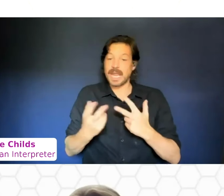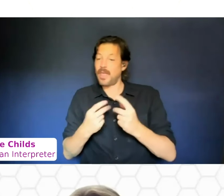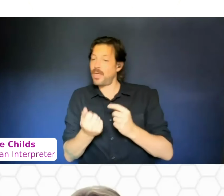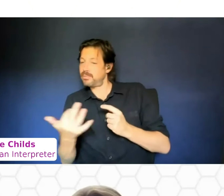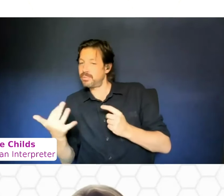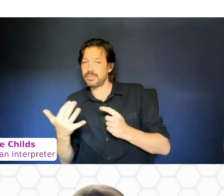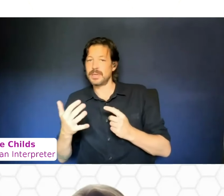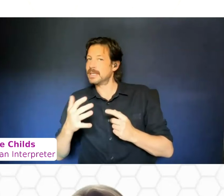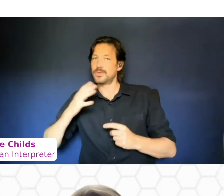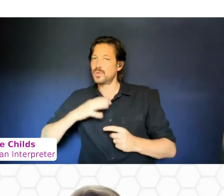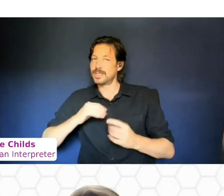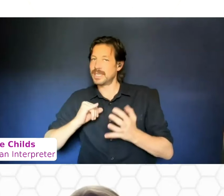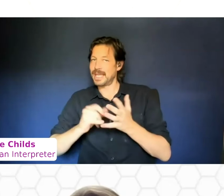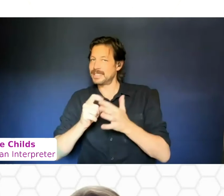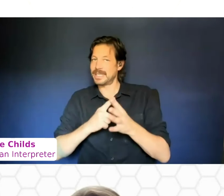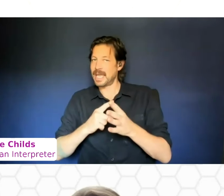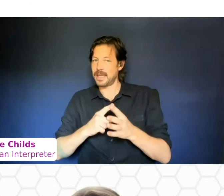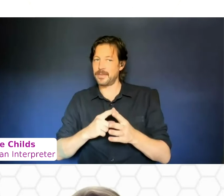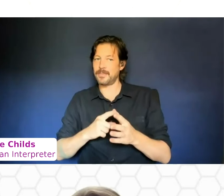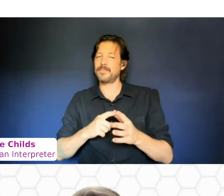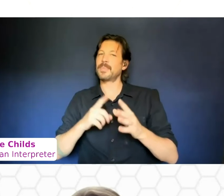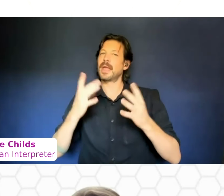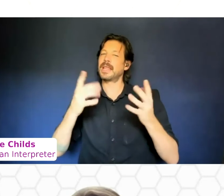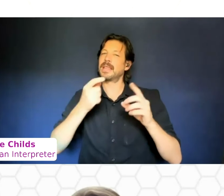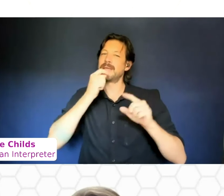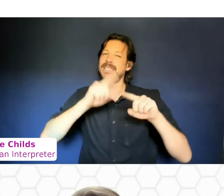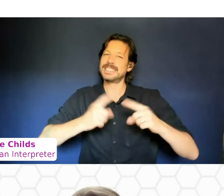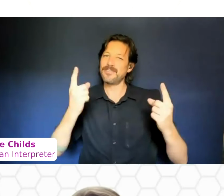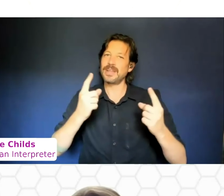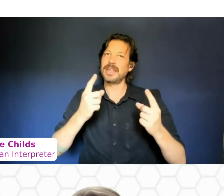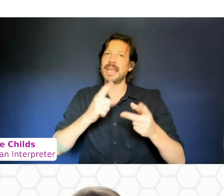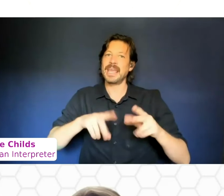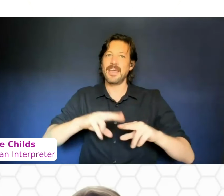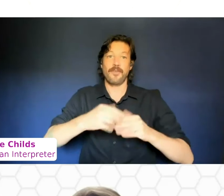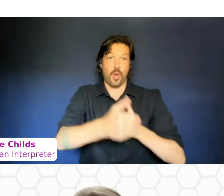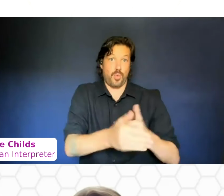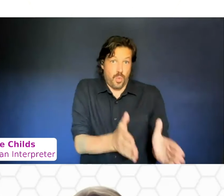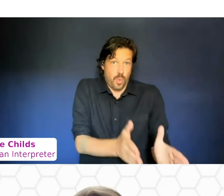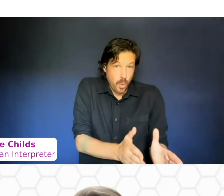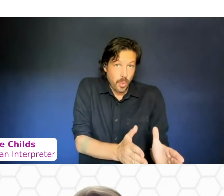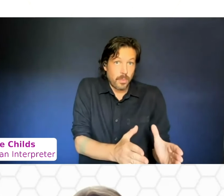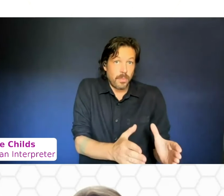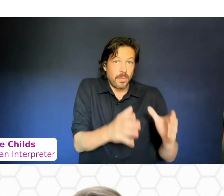it's a different question around if you are in a room and your partner is sharing that room